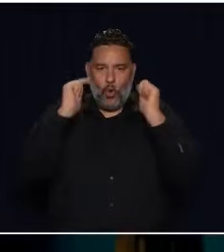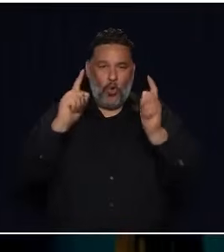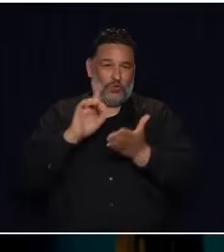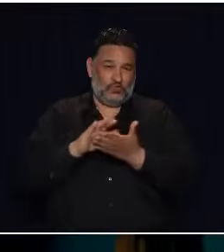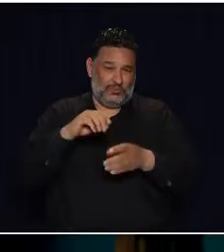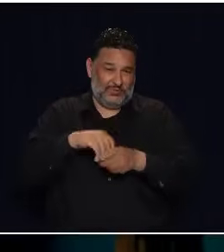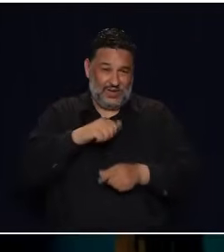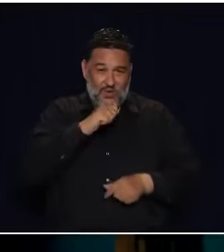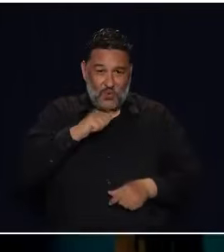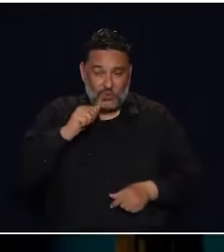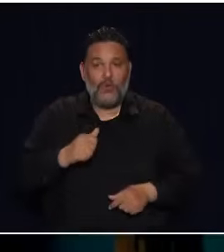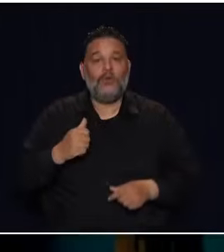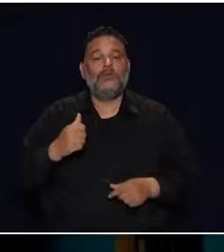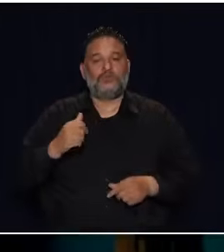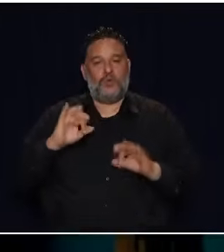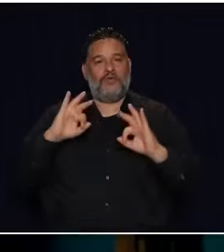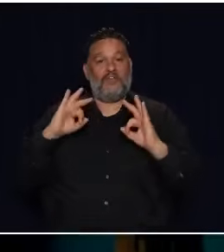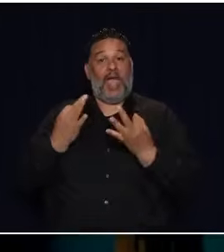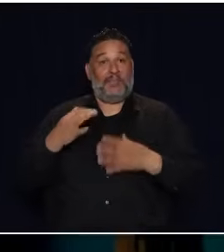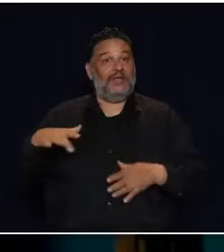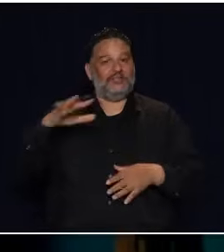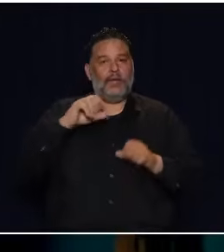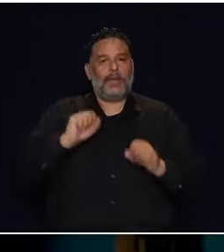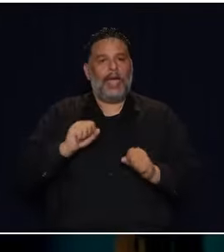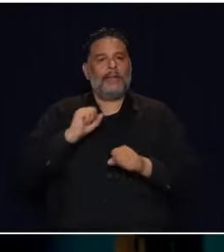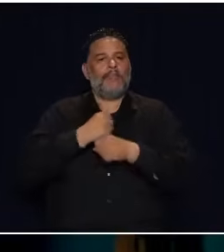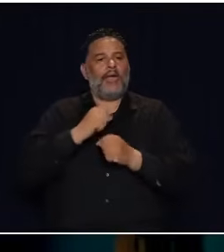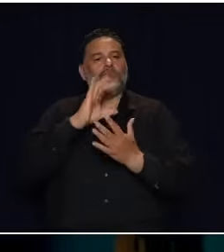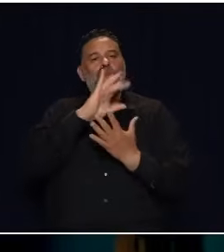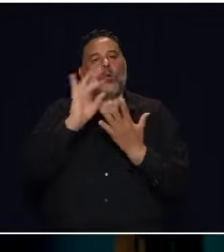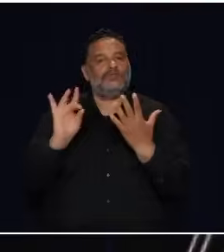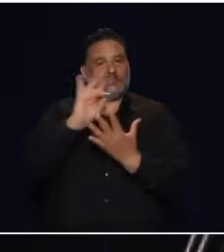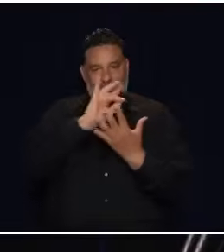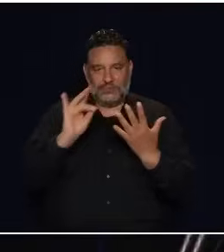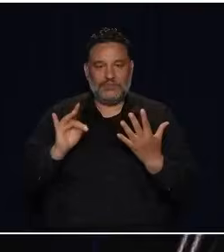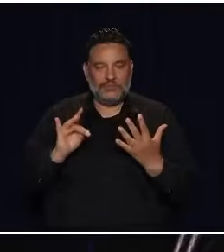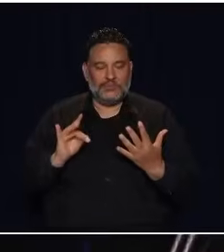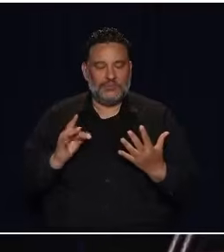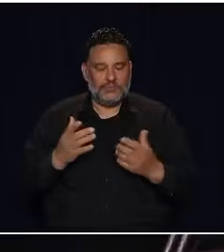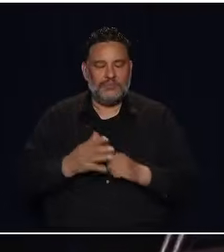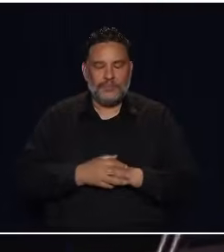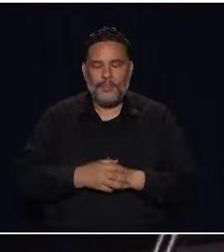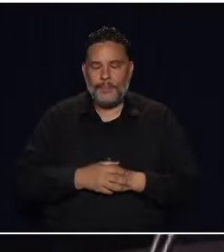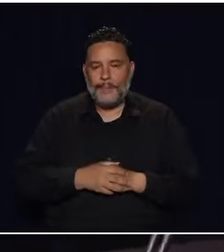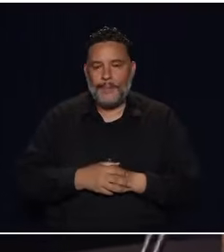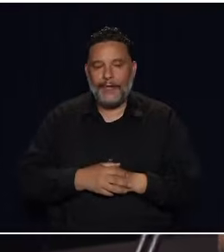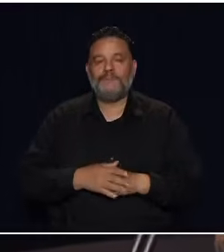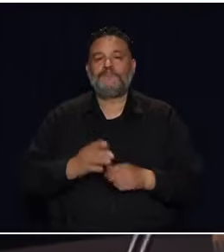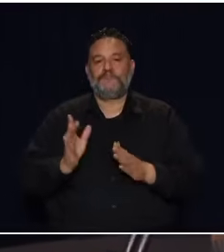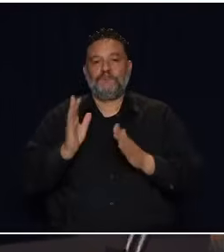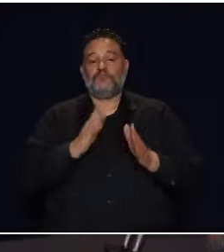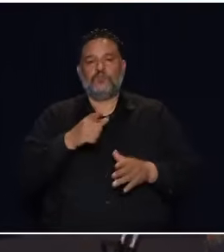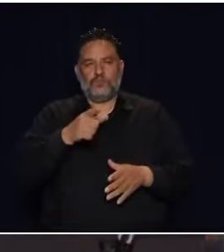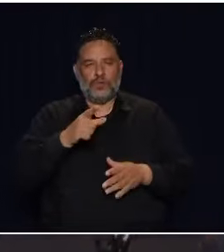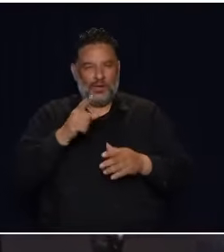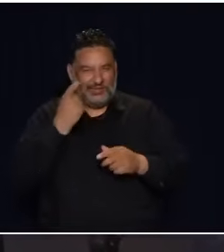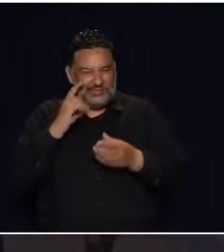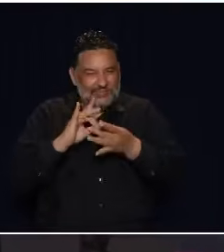TRANSPARENCY, ACCOUNTABILITY, TO ALL SCHOOLS IN ARIZONA SO THAT